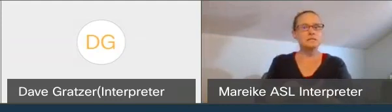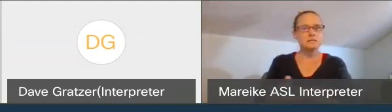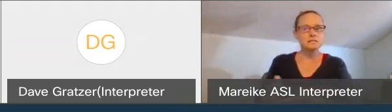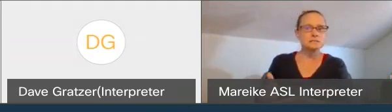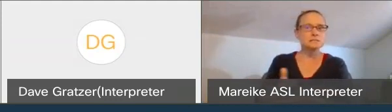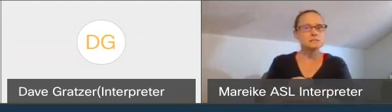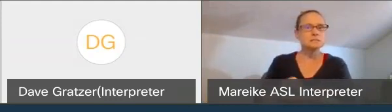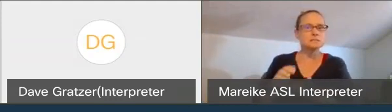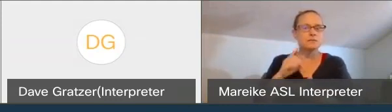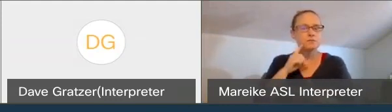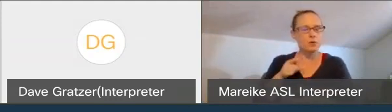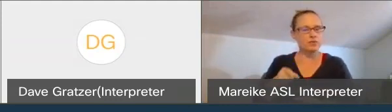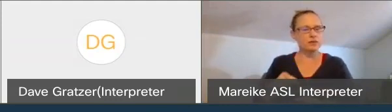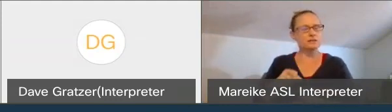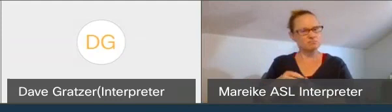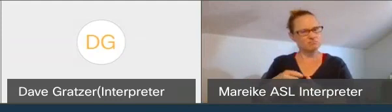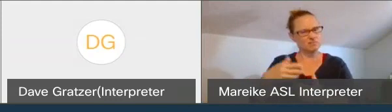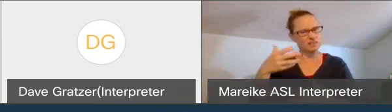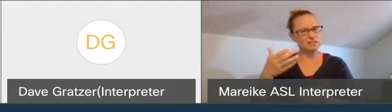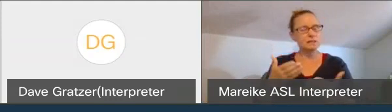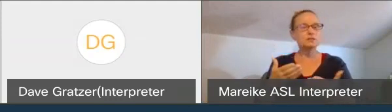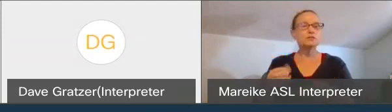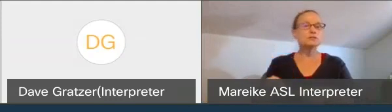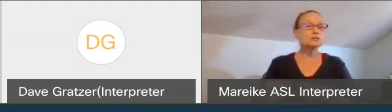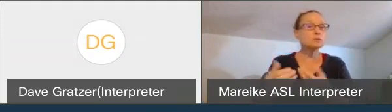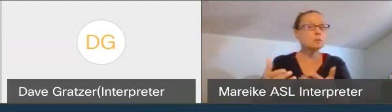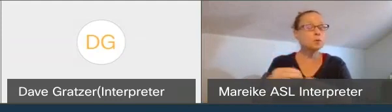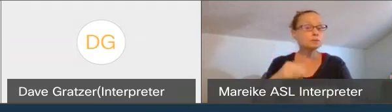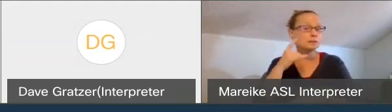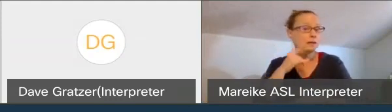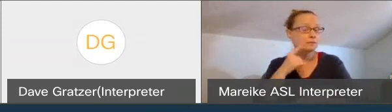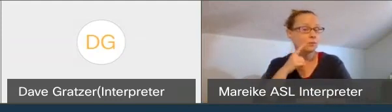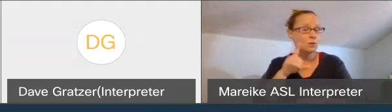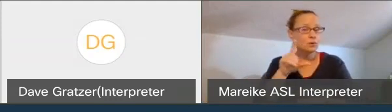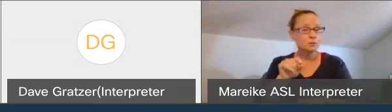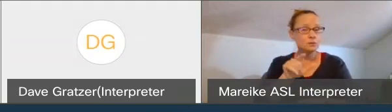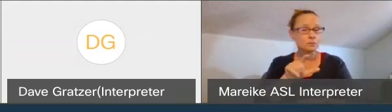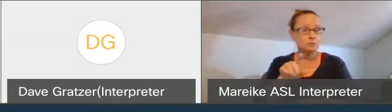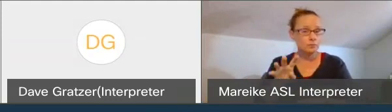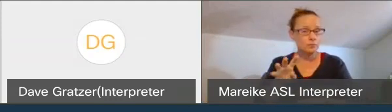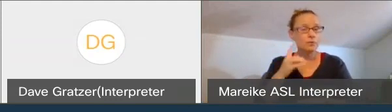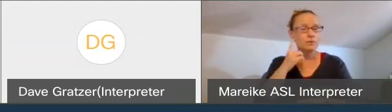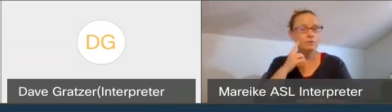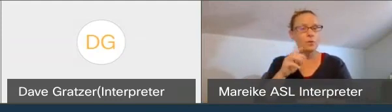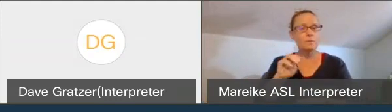This is a list of services that are being proposed in California for 2024 for our Medi-Cal program.